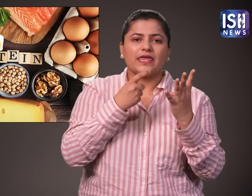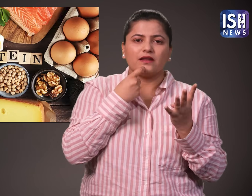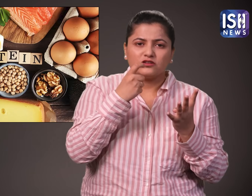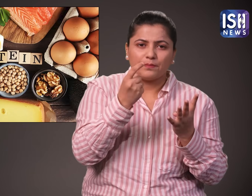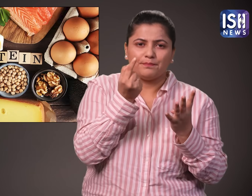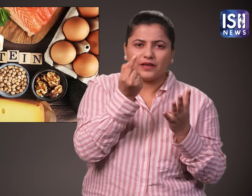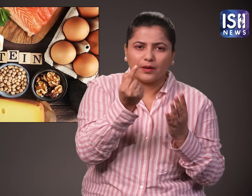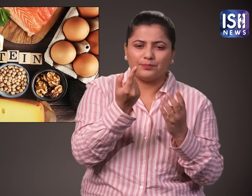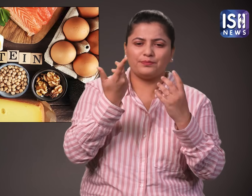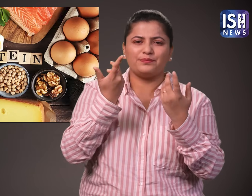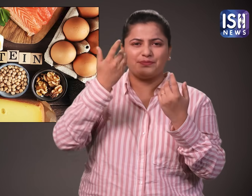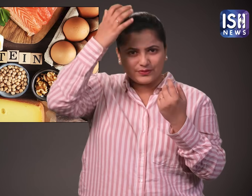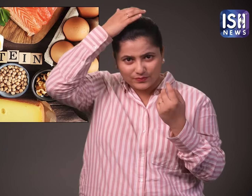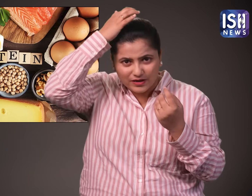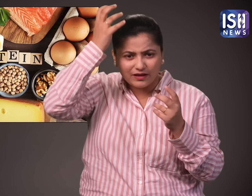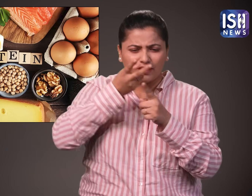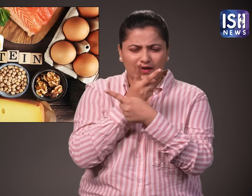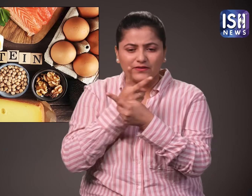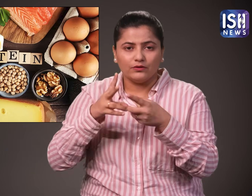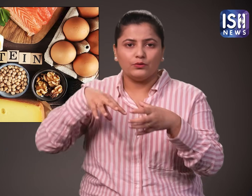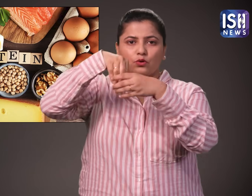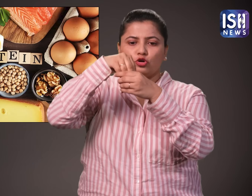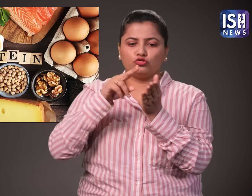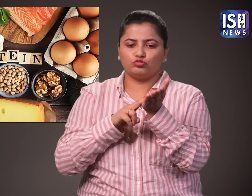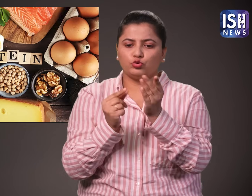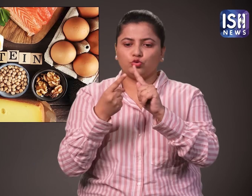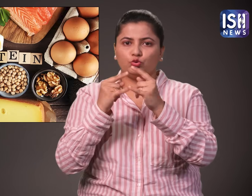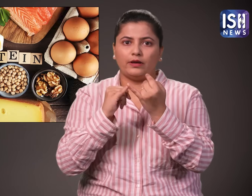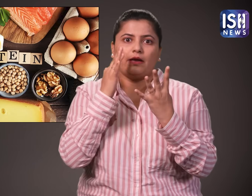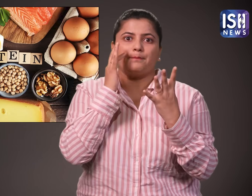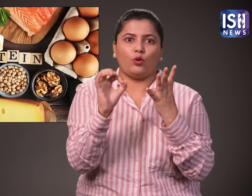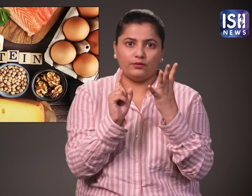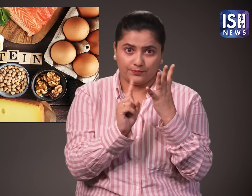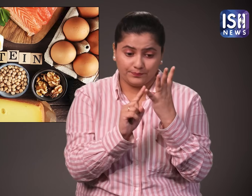Nuts like cashew, almonds and walnuts are essential.